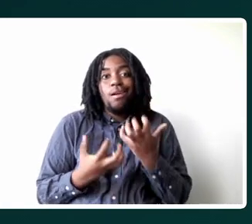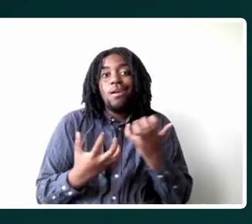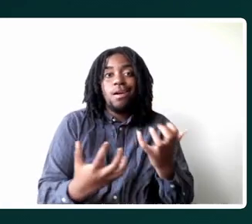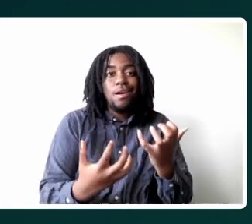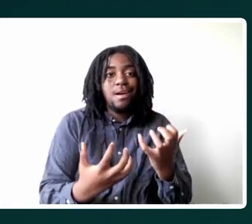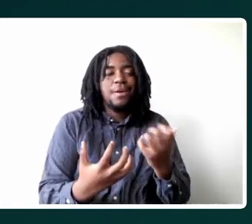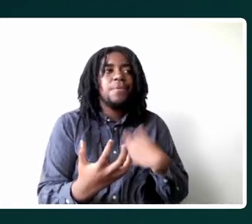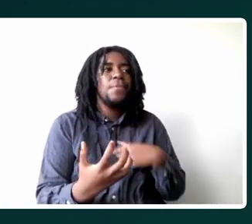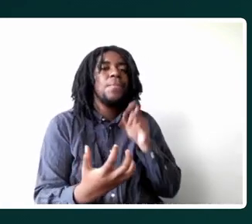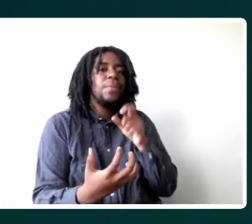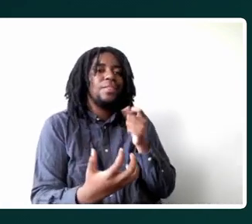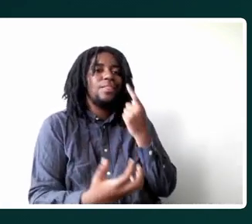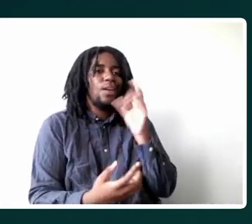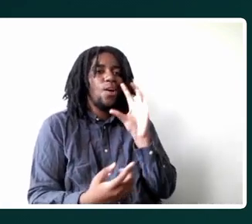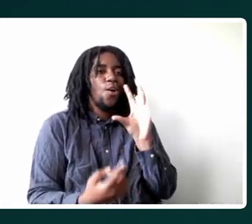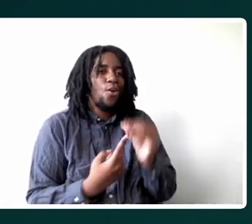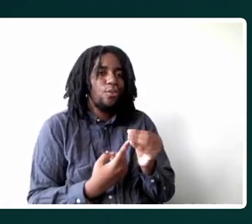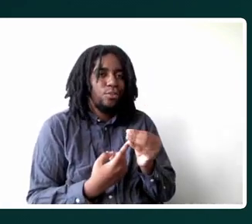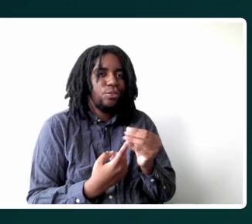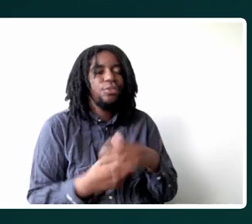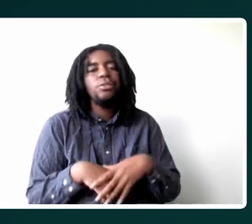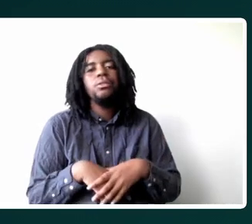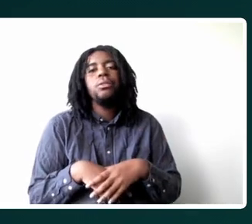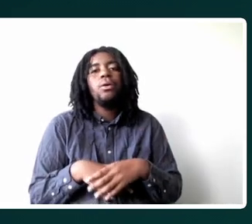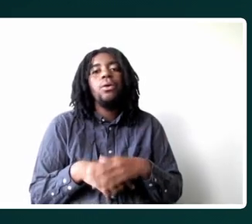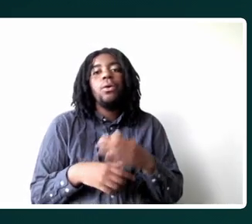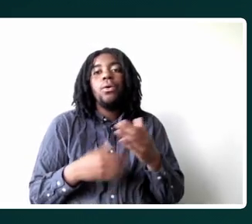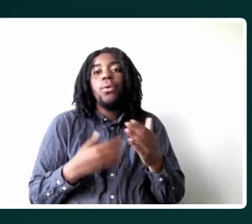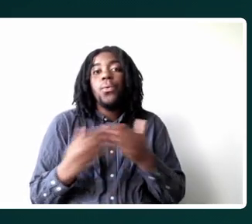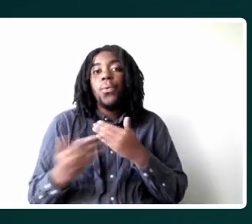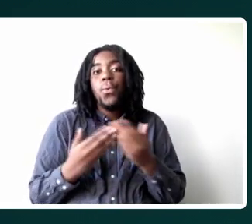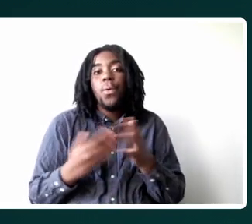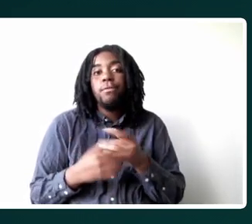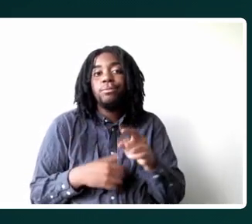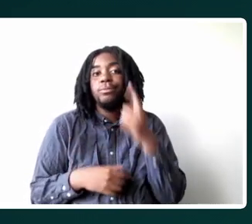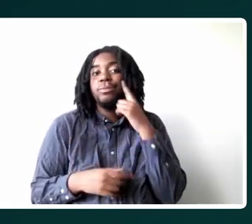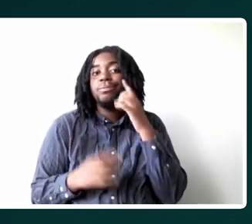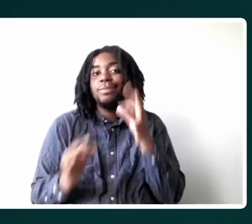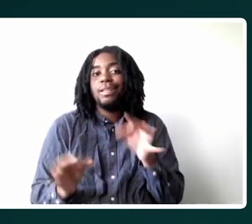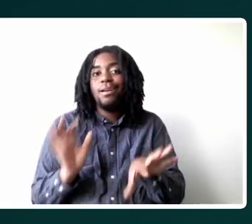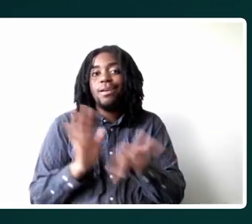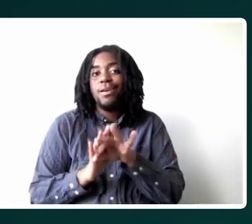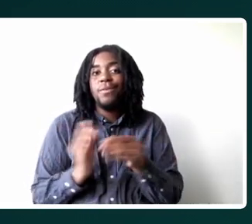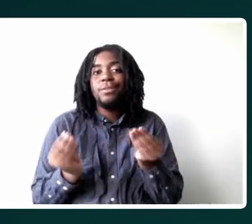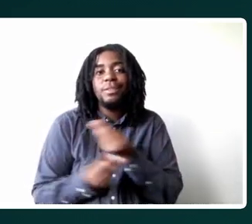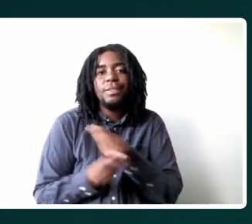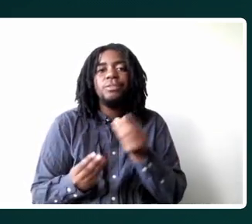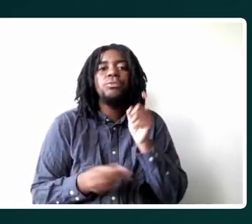whoever is going to be facilitating, must also understand the culture and preferably speak the